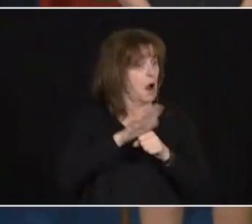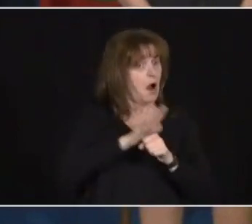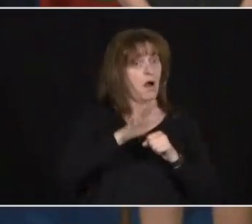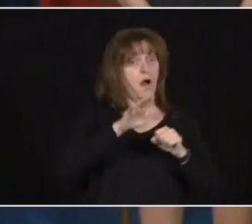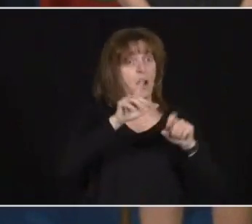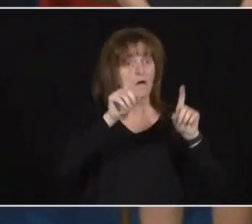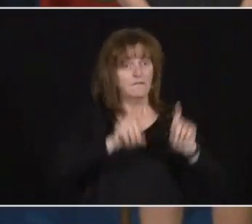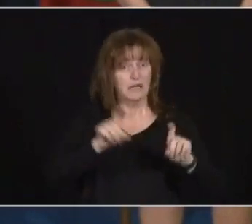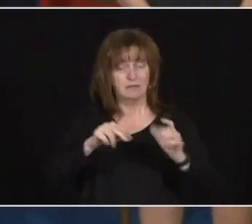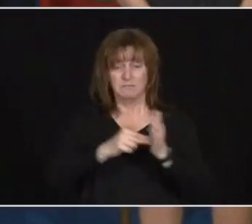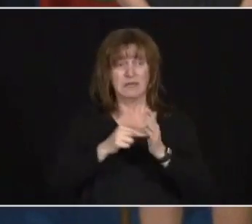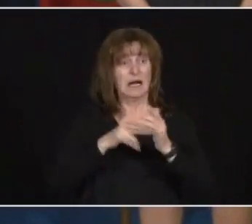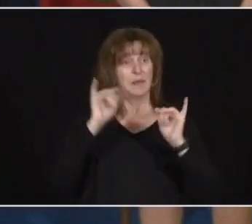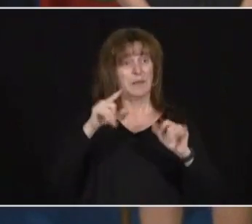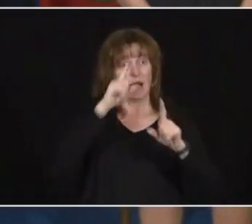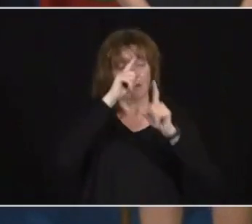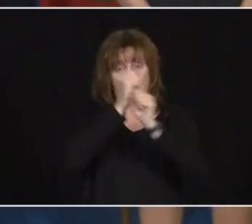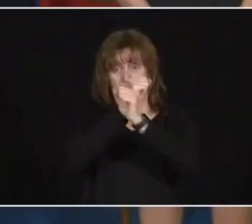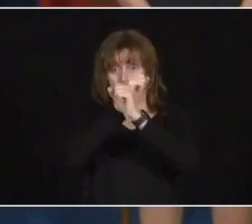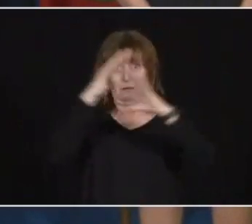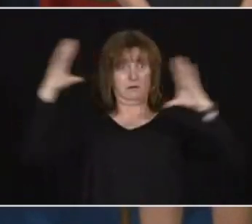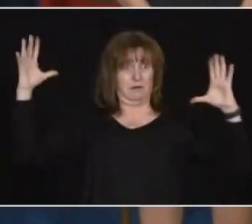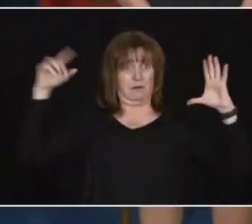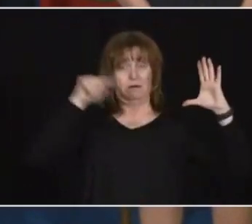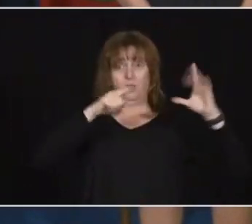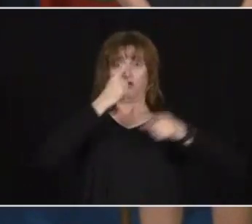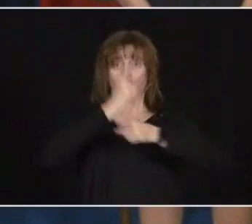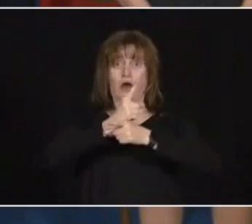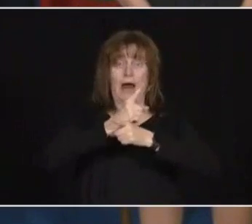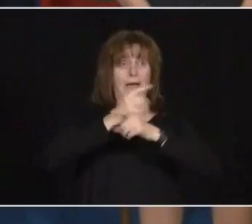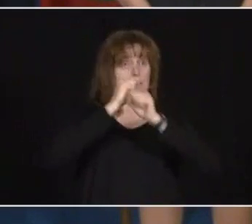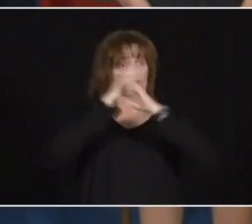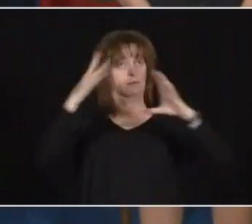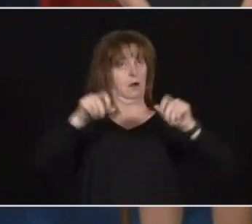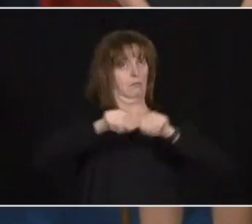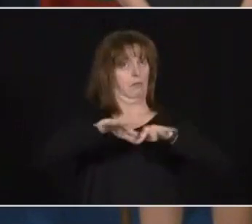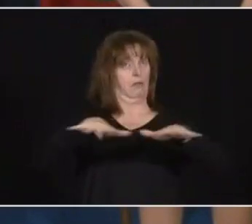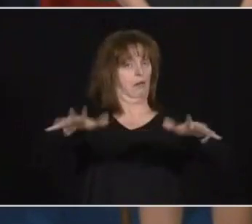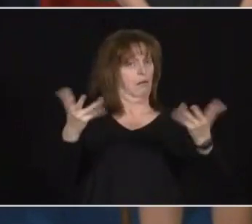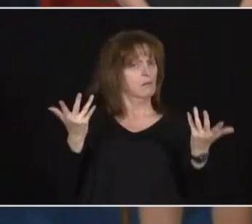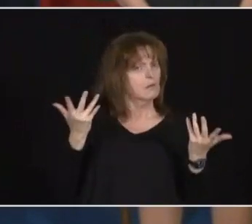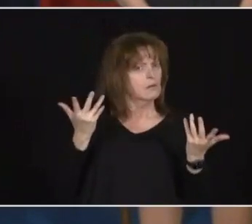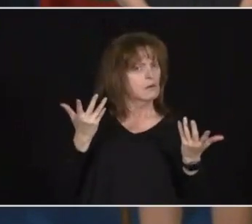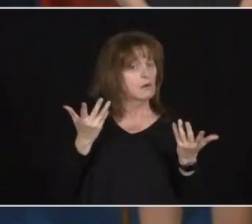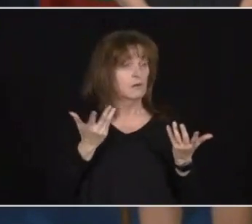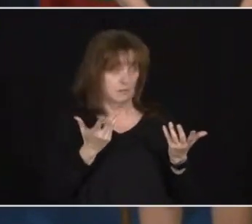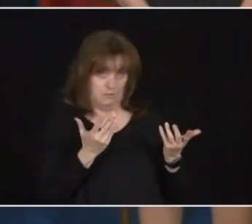sense of how the virus is spreading in our community. Well, that's our goal.